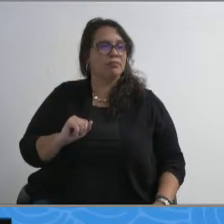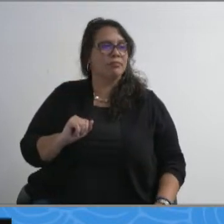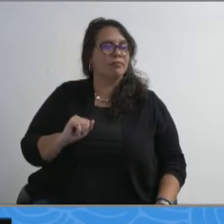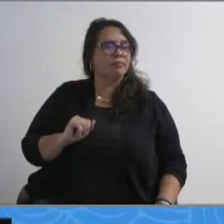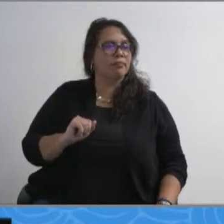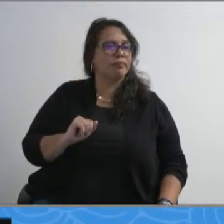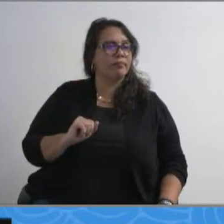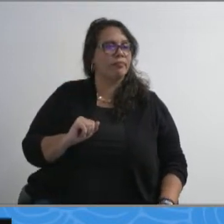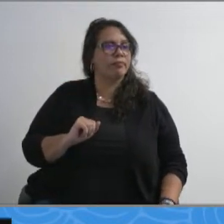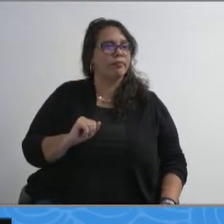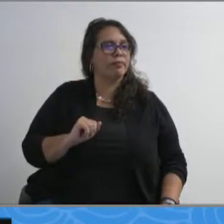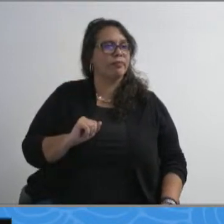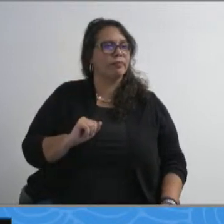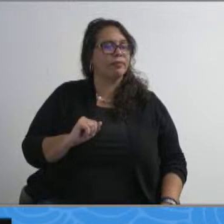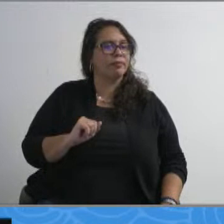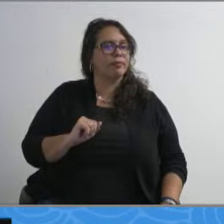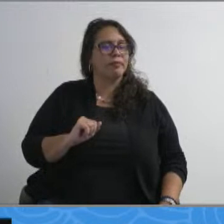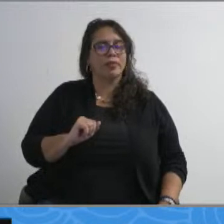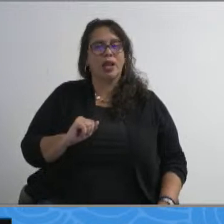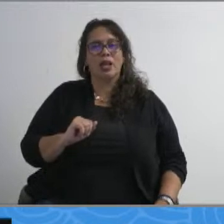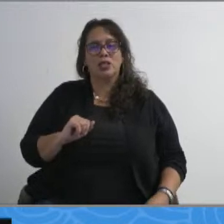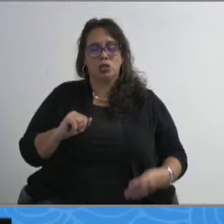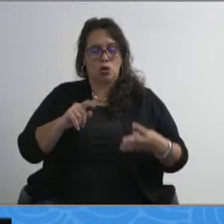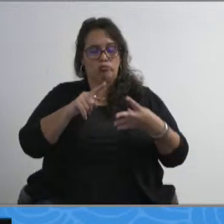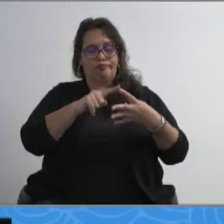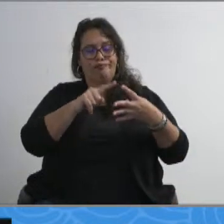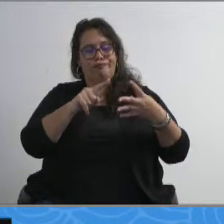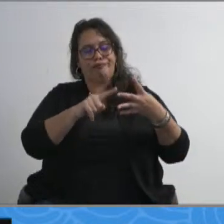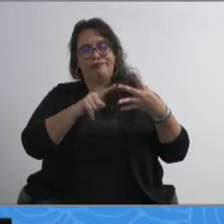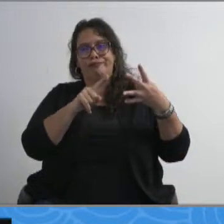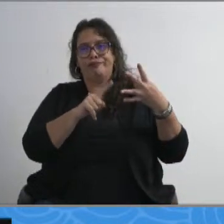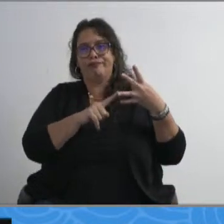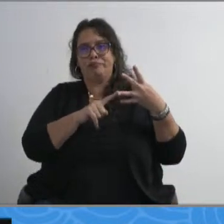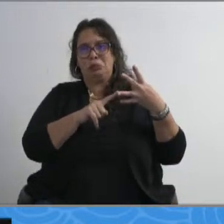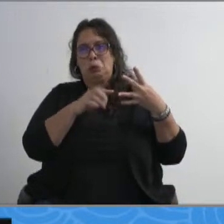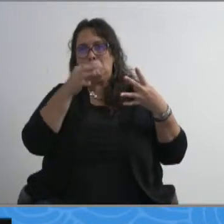As you can see these three in itself, these are very, very small amount of teachers compared